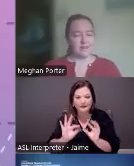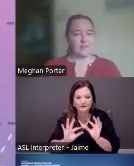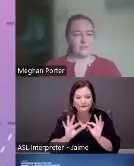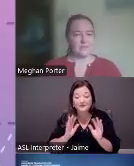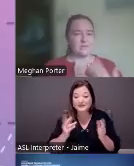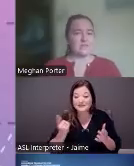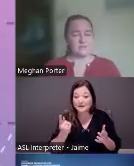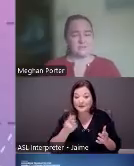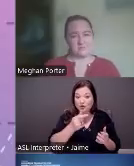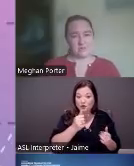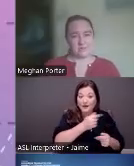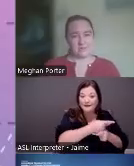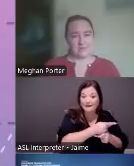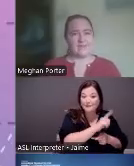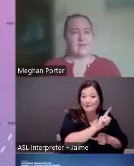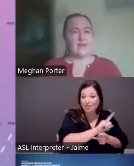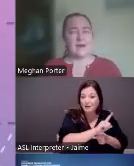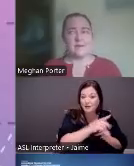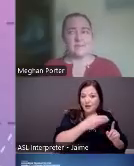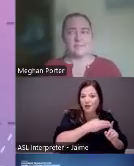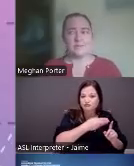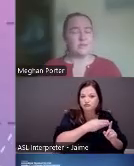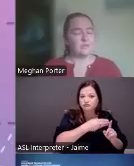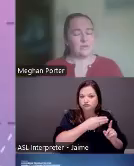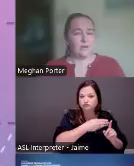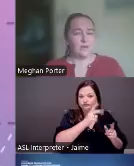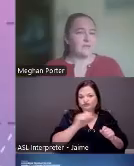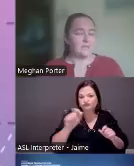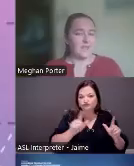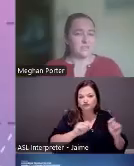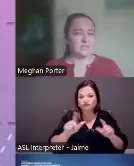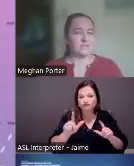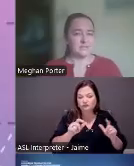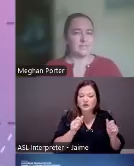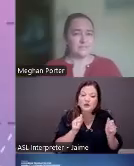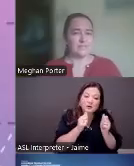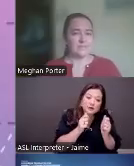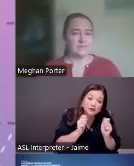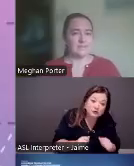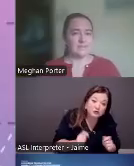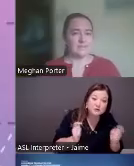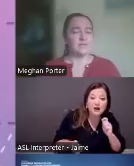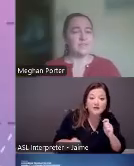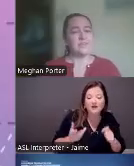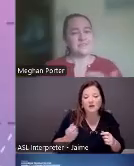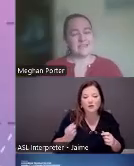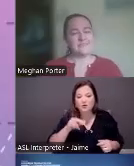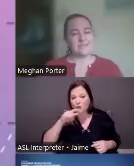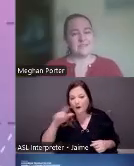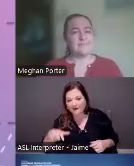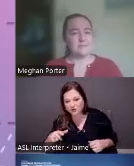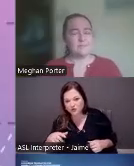and you can use it frequently, with or without modifications. So in this case, for this campaign,